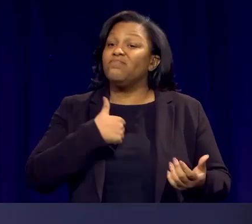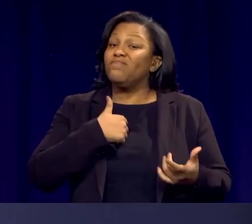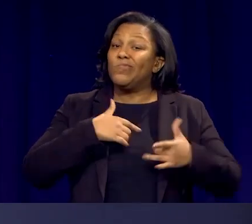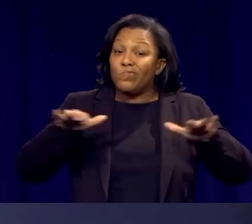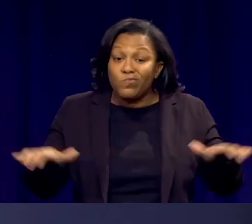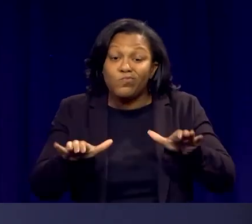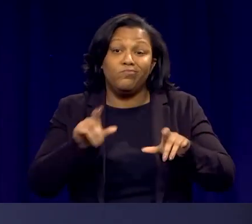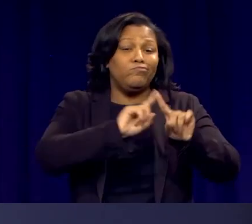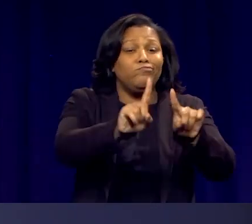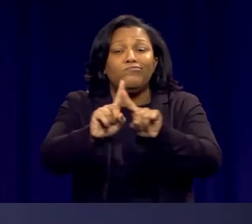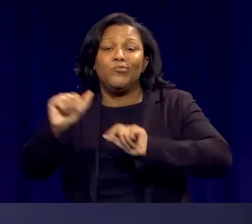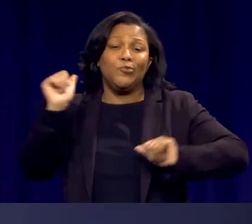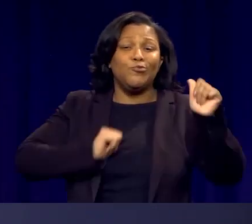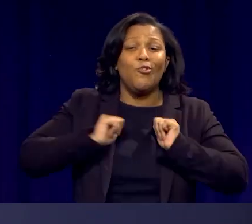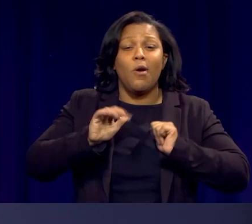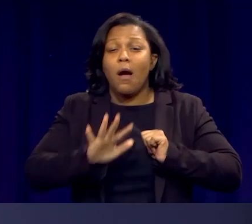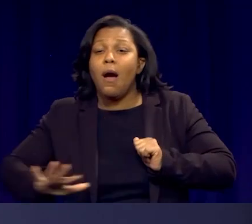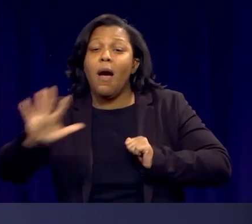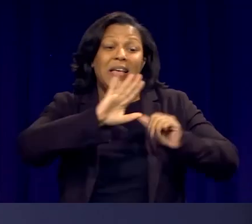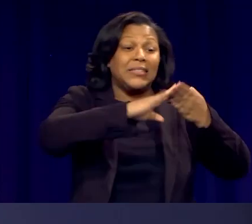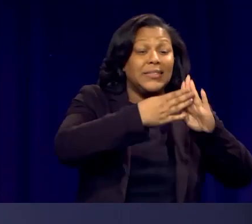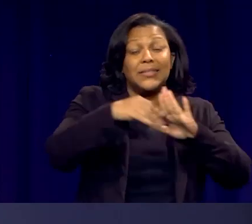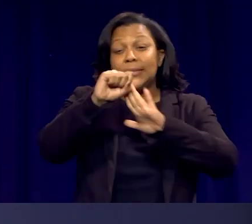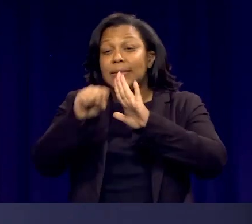I play shows around the city, around the state.